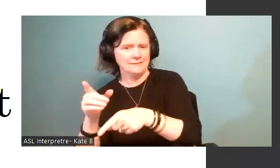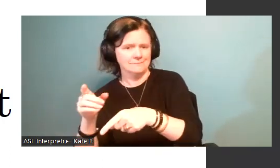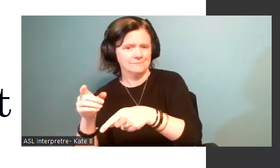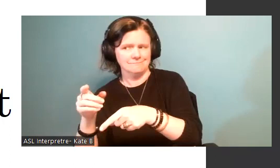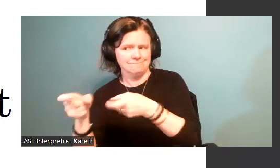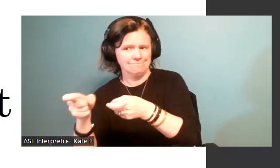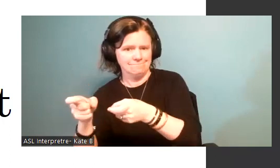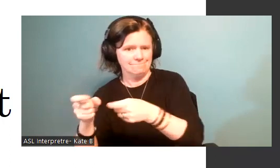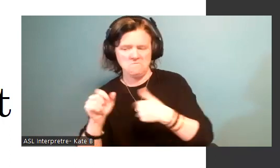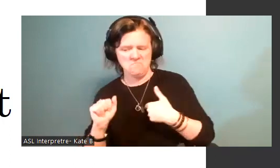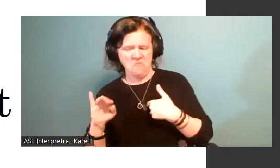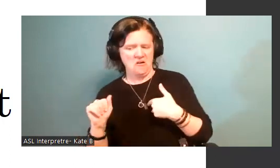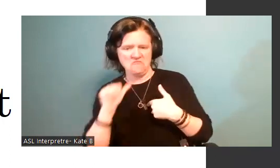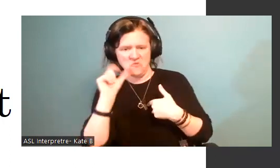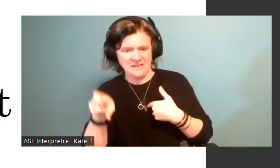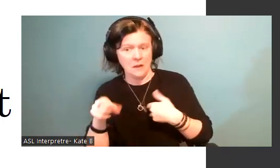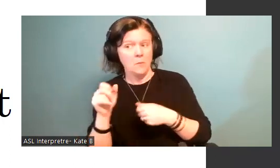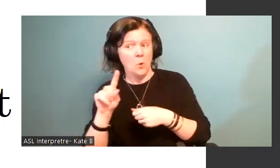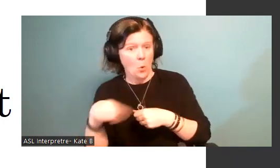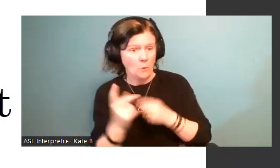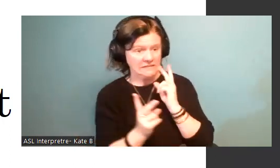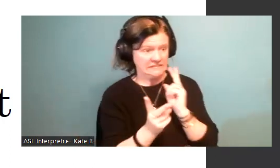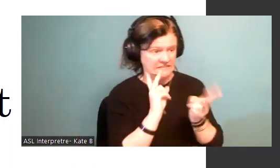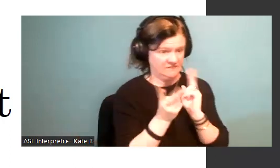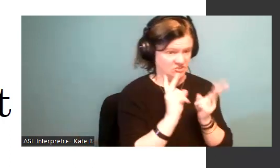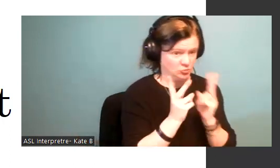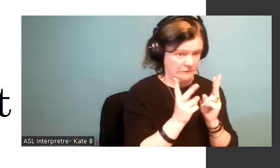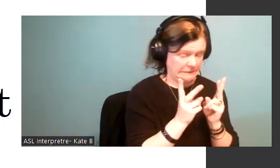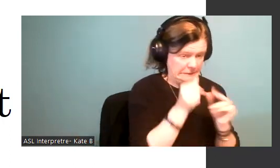display none, that already handles this for you,